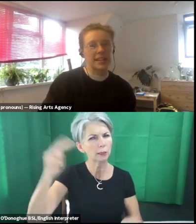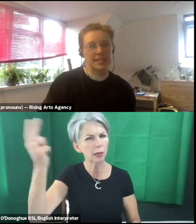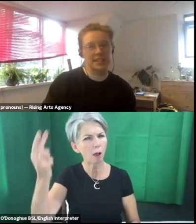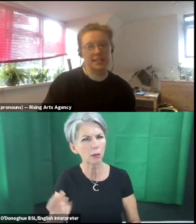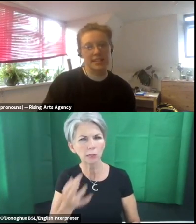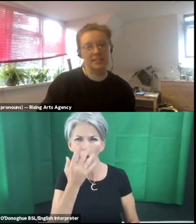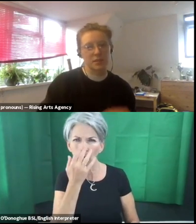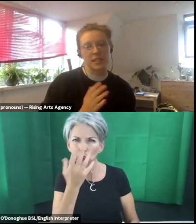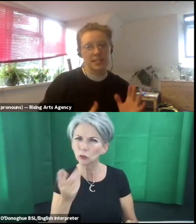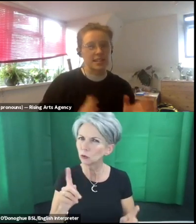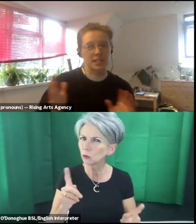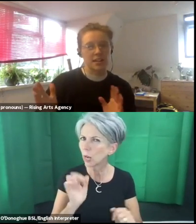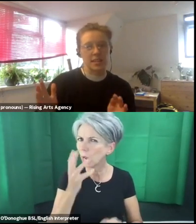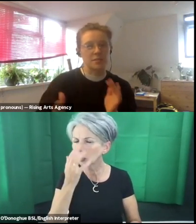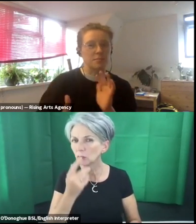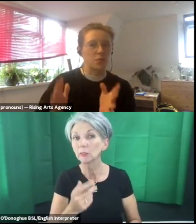Typically 16 to 30. It's more 18+ broadly.